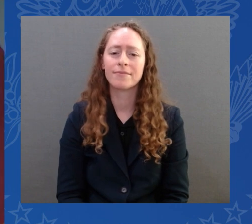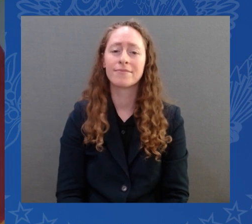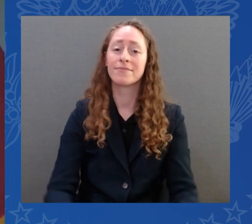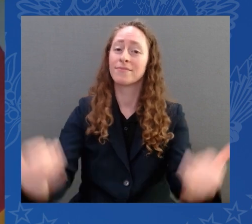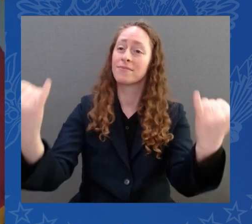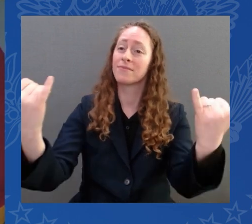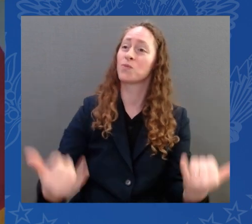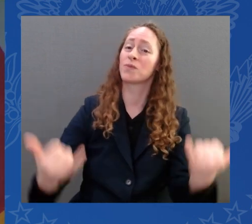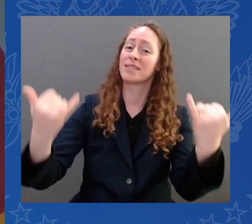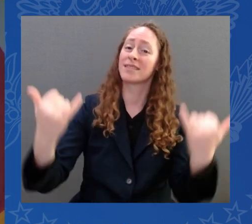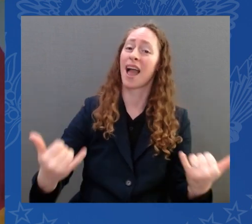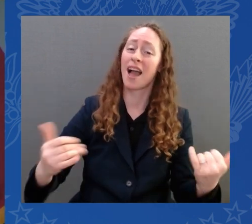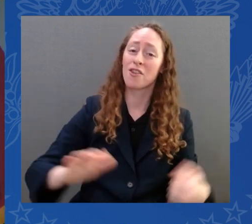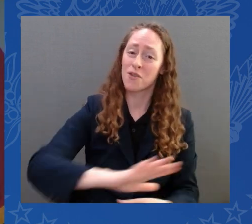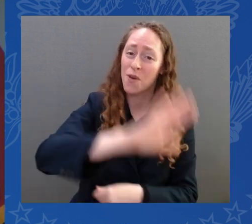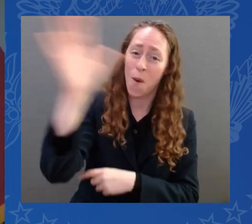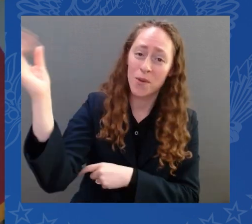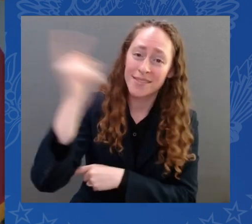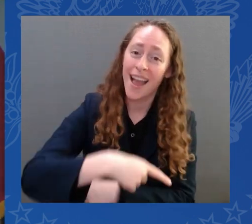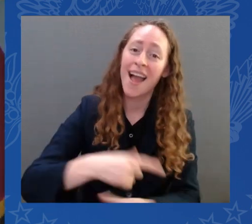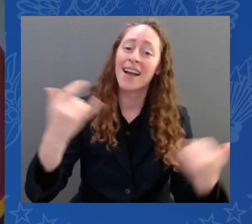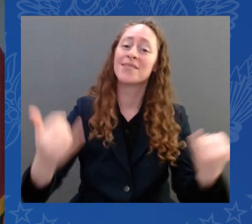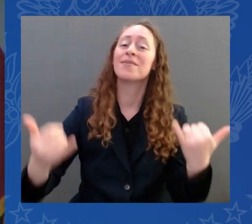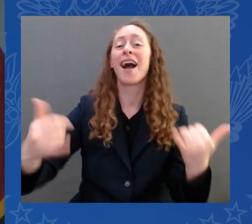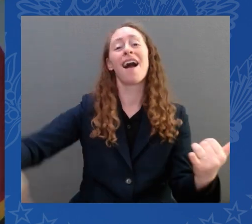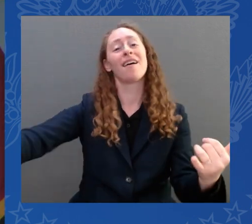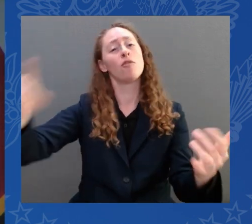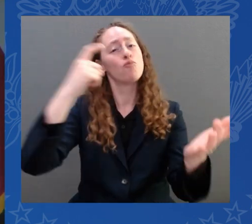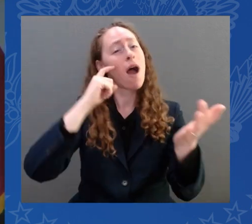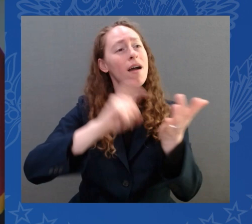it's their day as well. So, midshipmen, stand up and clap for them.